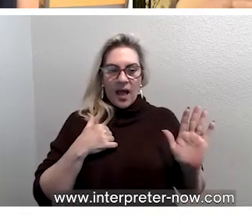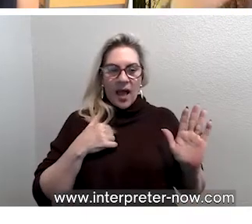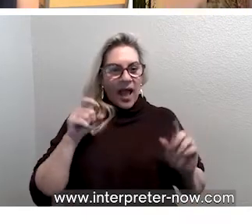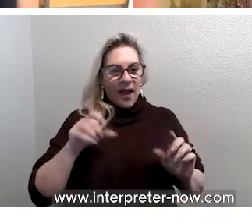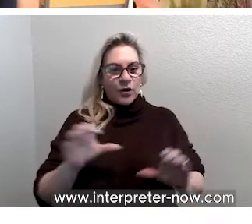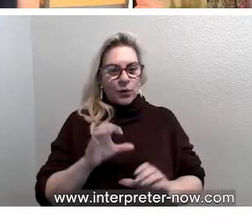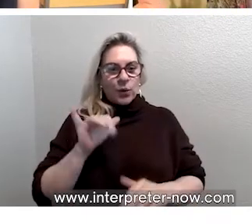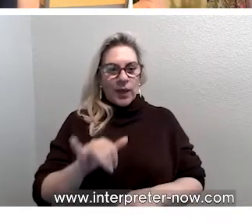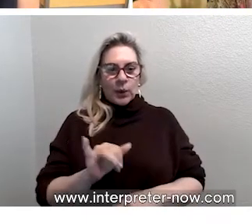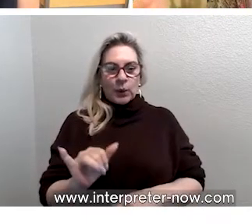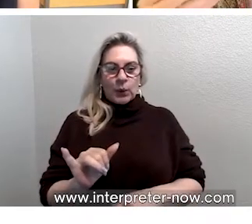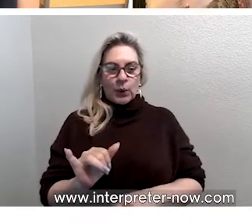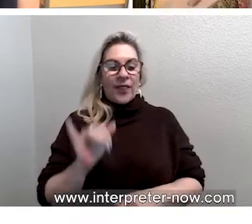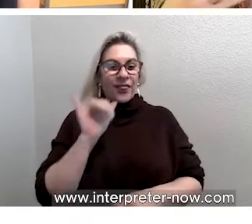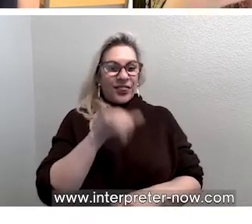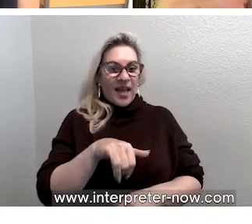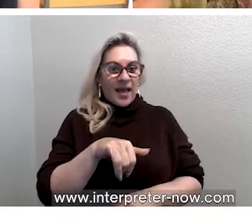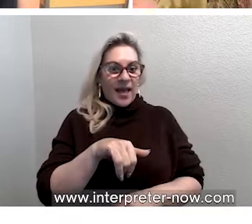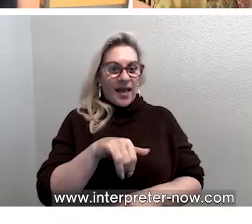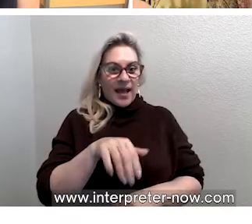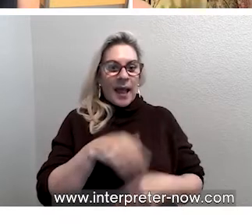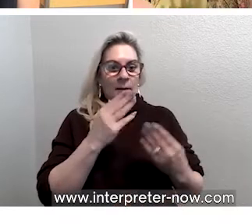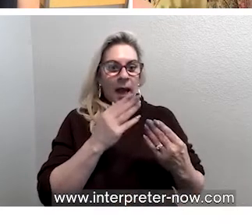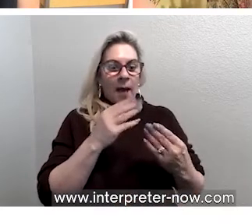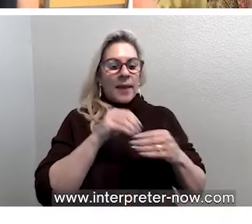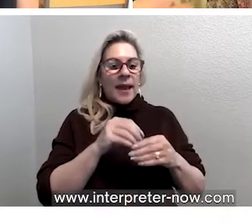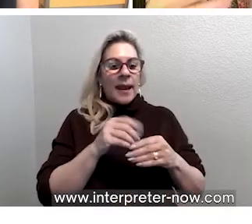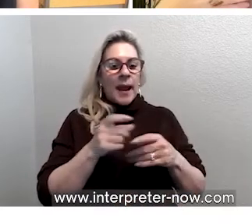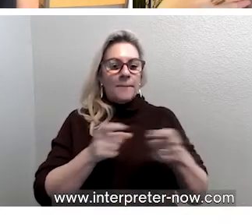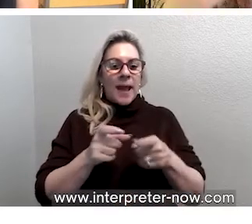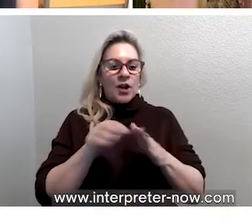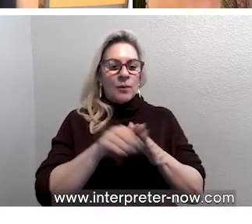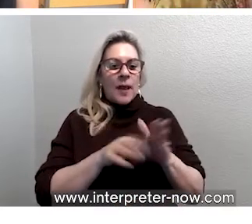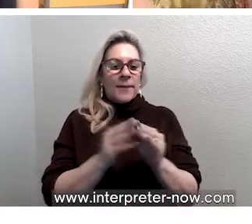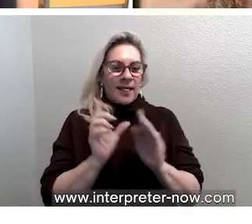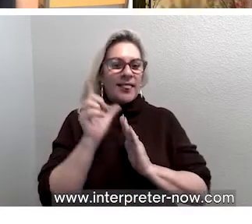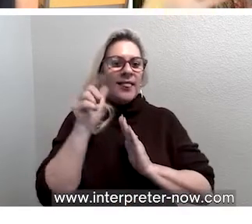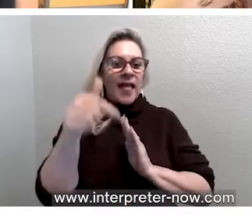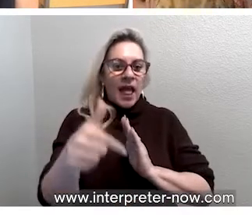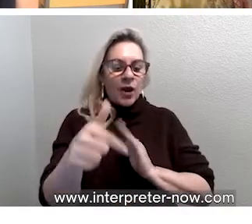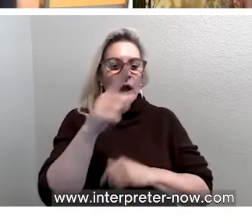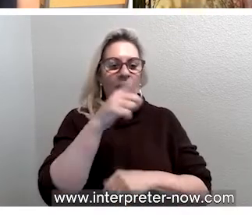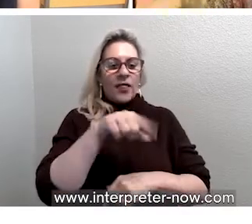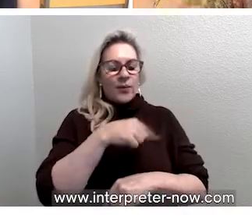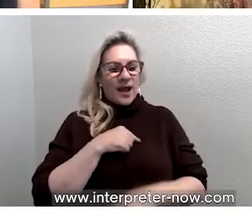It came up in a management meeting later on, where they then, when I asked, "Oh, I just